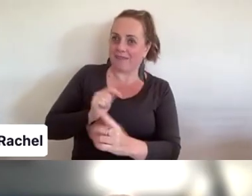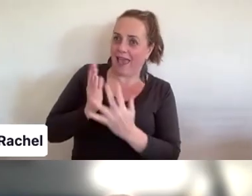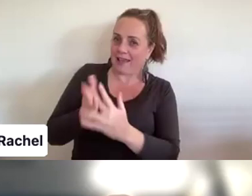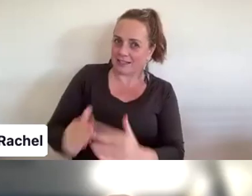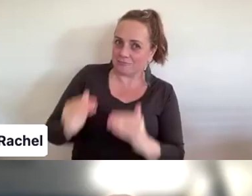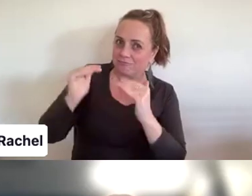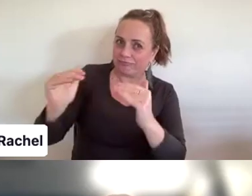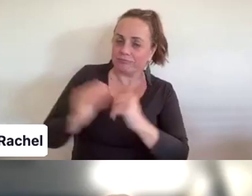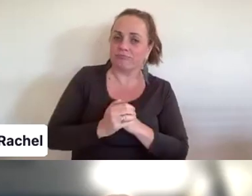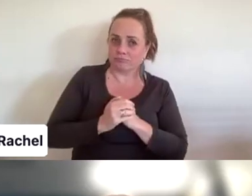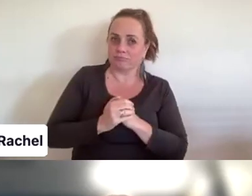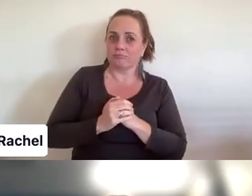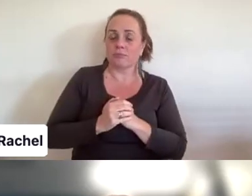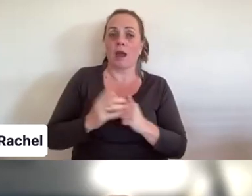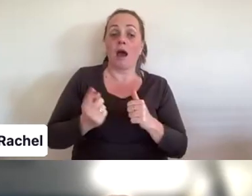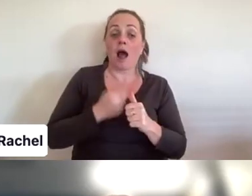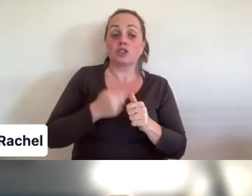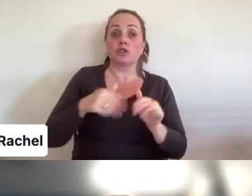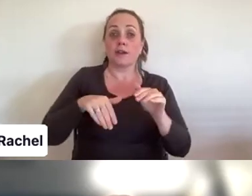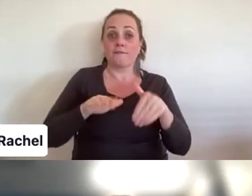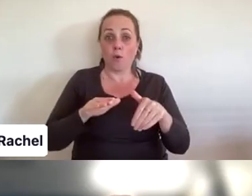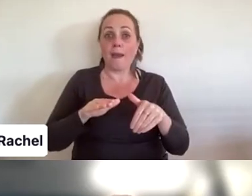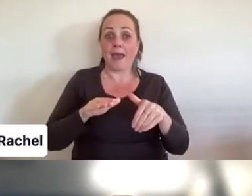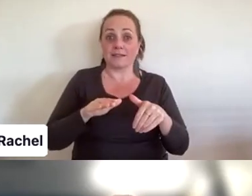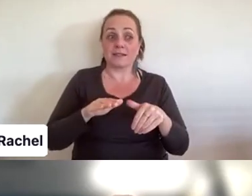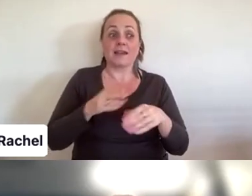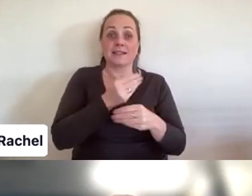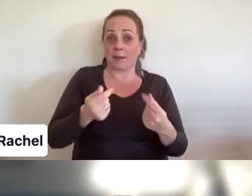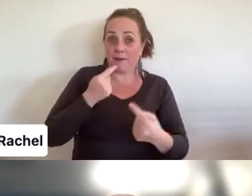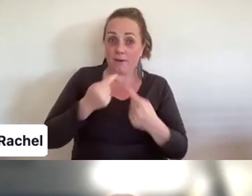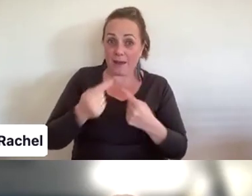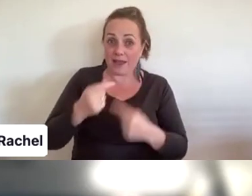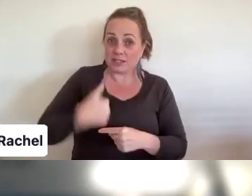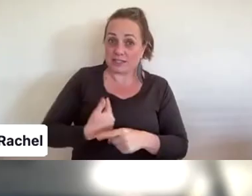being in alternate formats and also strengthening our understanding, particularly where there are